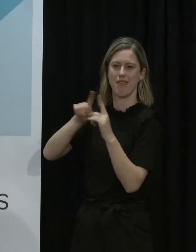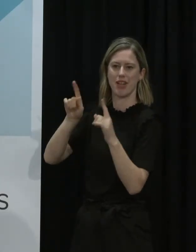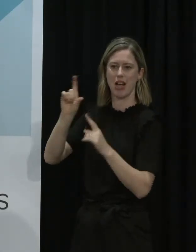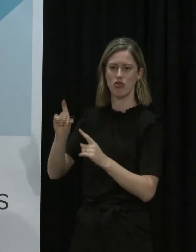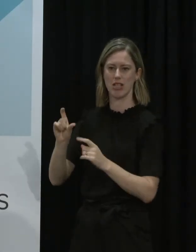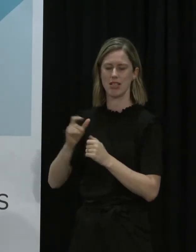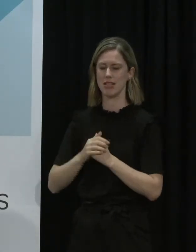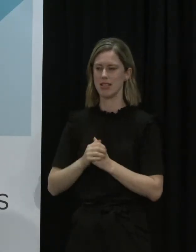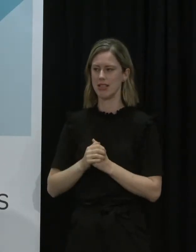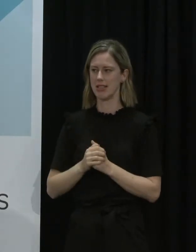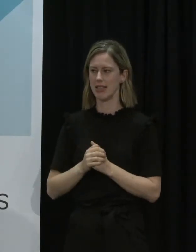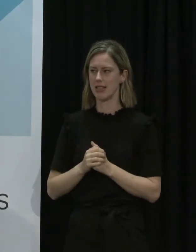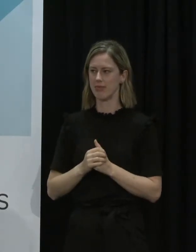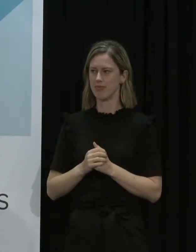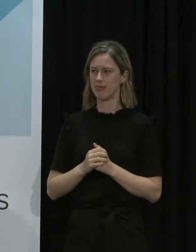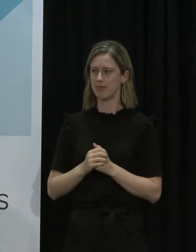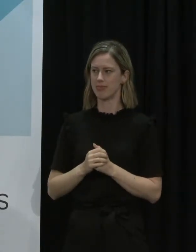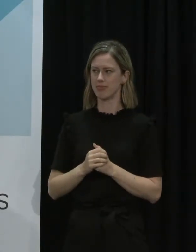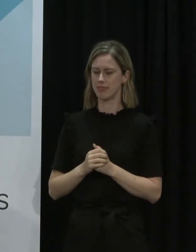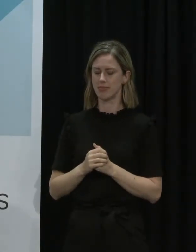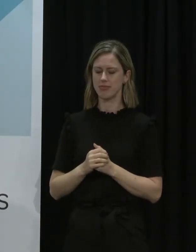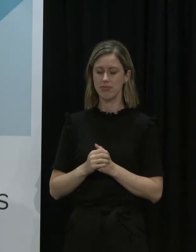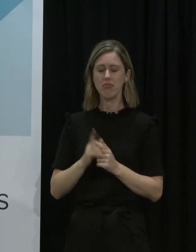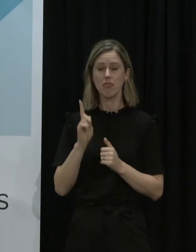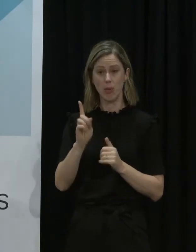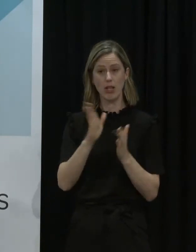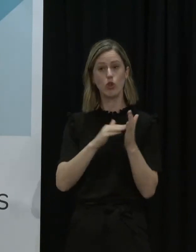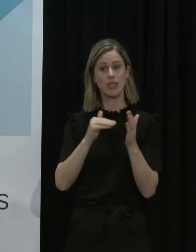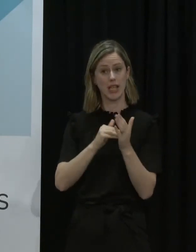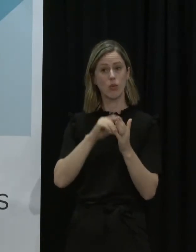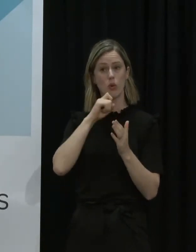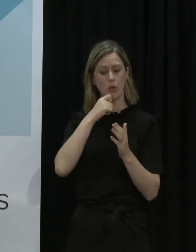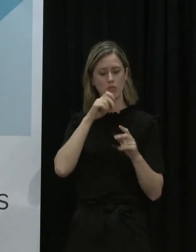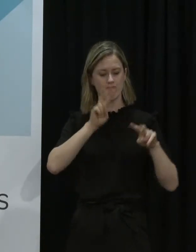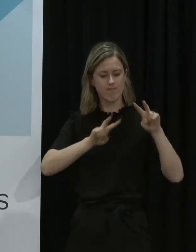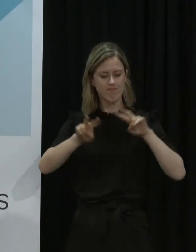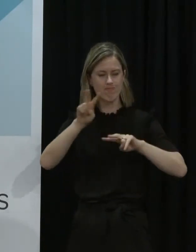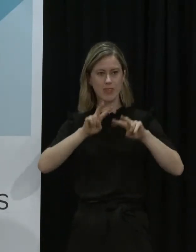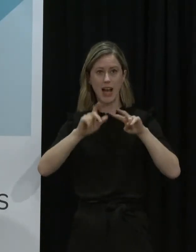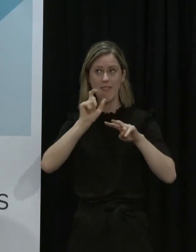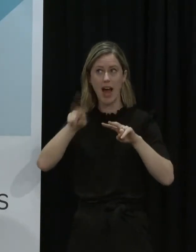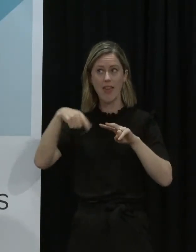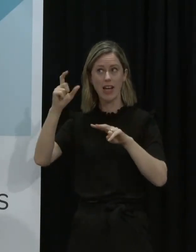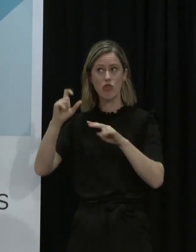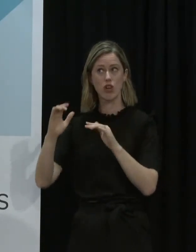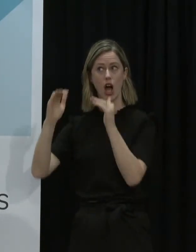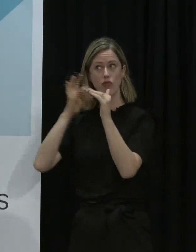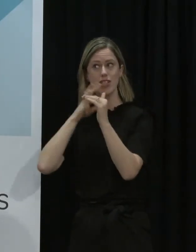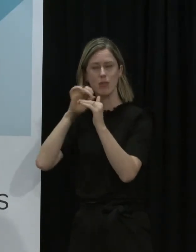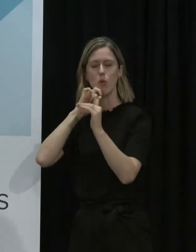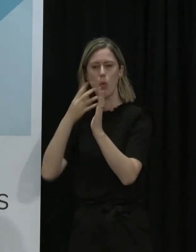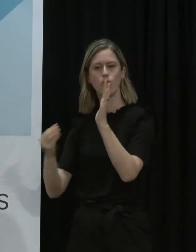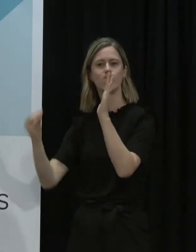so the quickest thing for many of them would be to simply close down the borders. Keep in